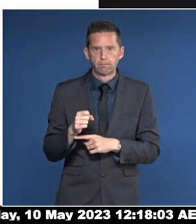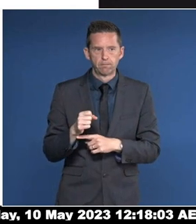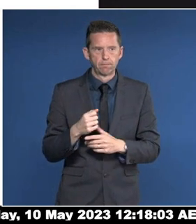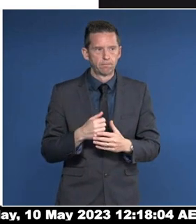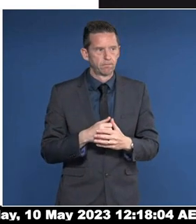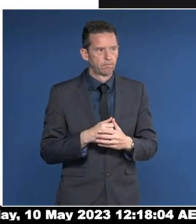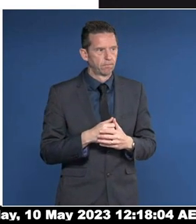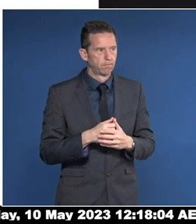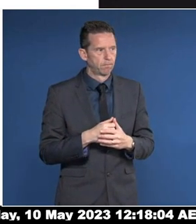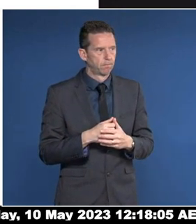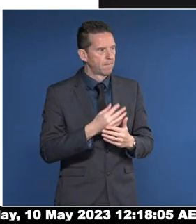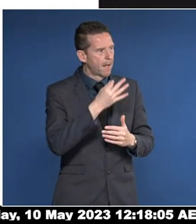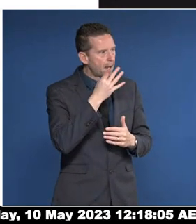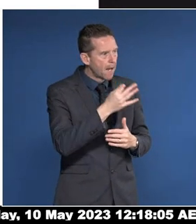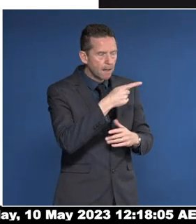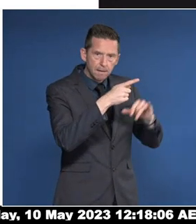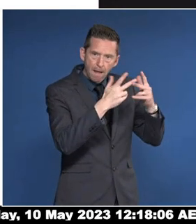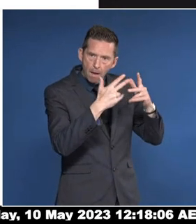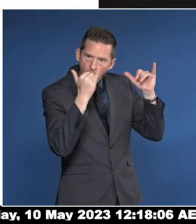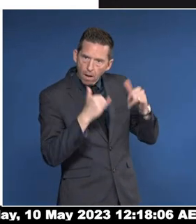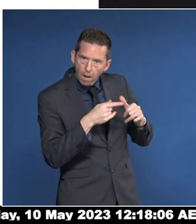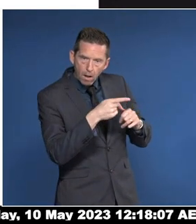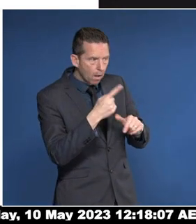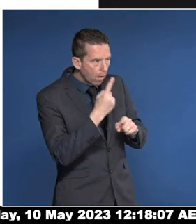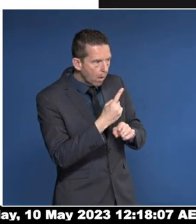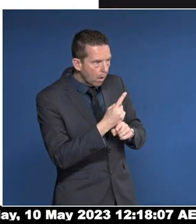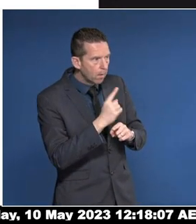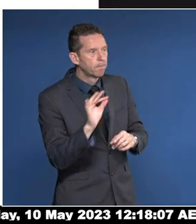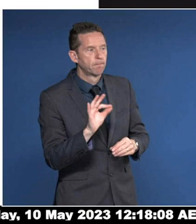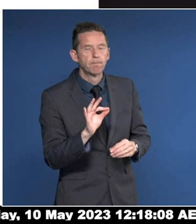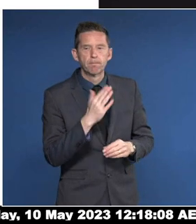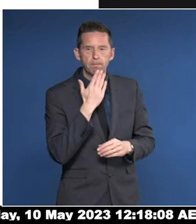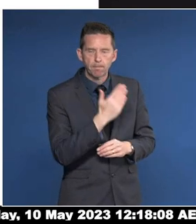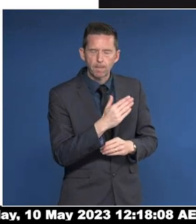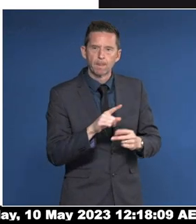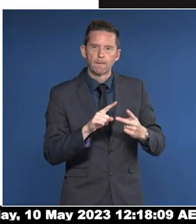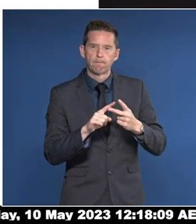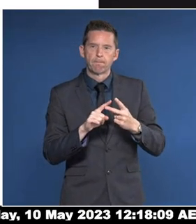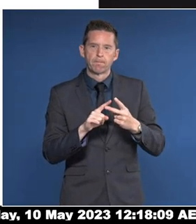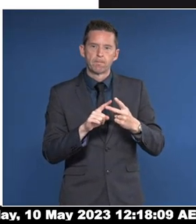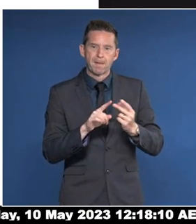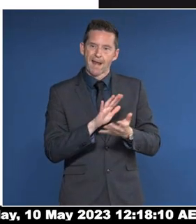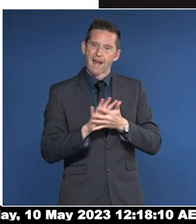Did you want to say something? MS McMILLAN: No. Thank you. And in terms of the way in which the harm is to be caused,